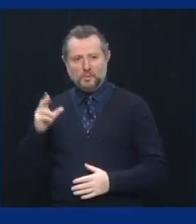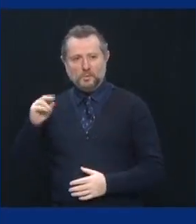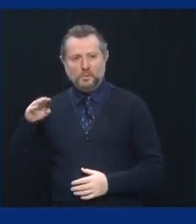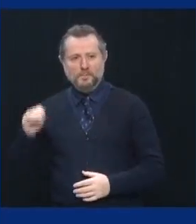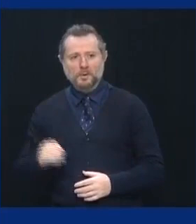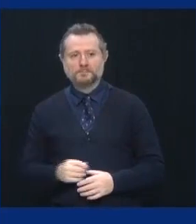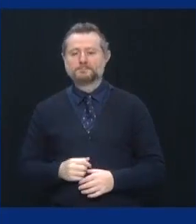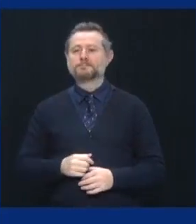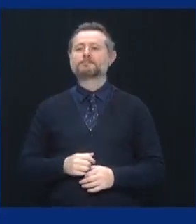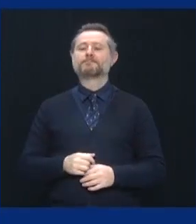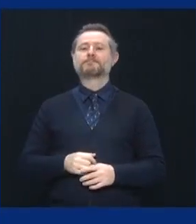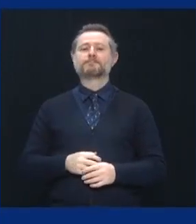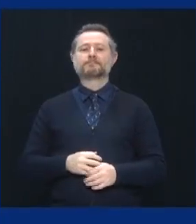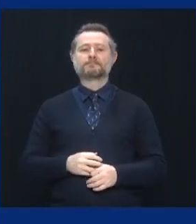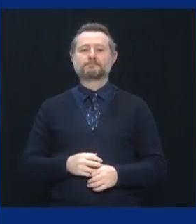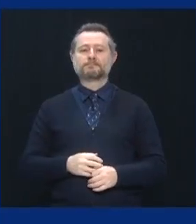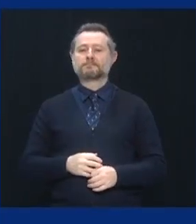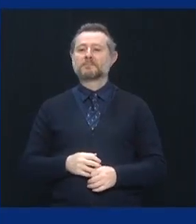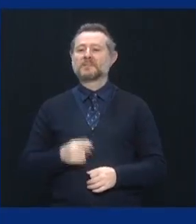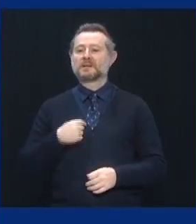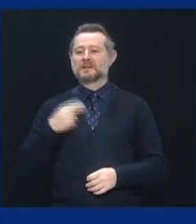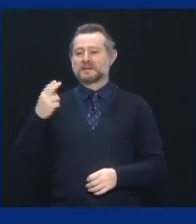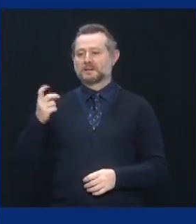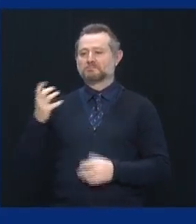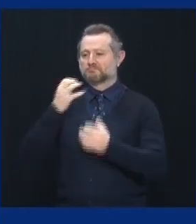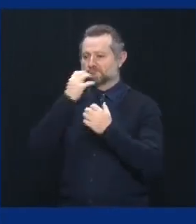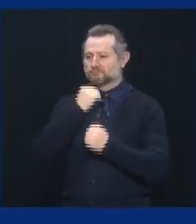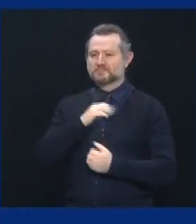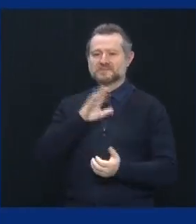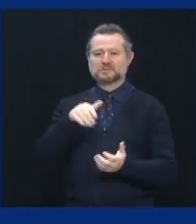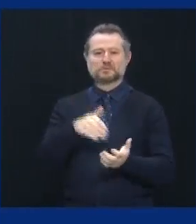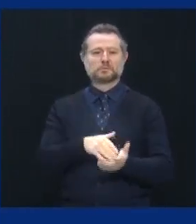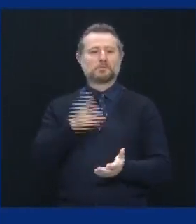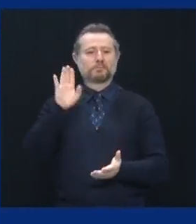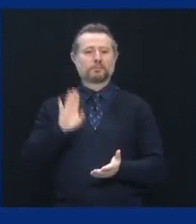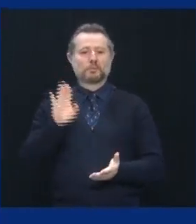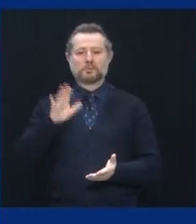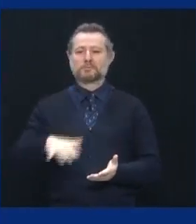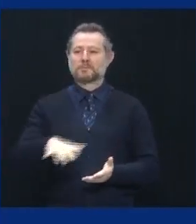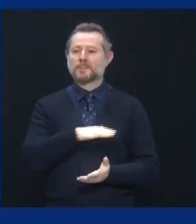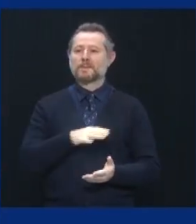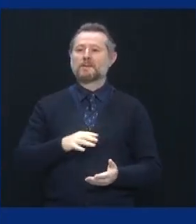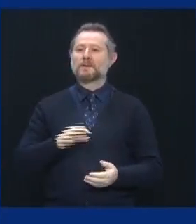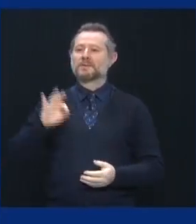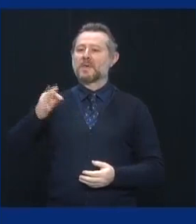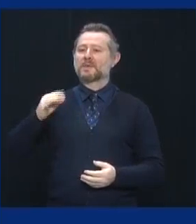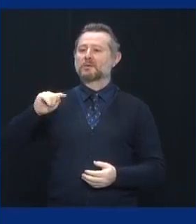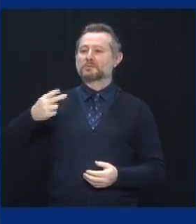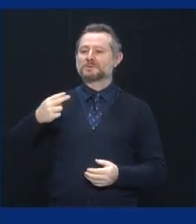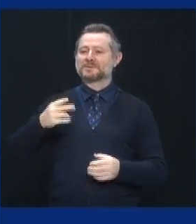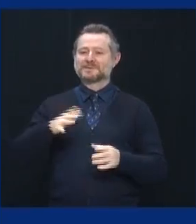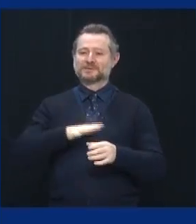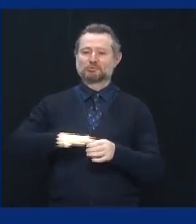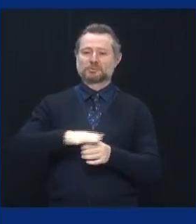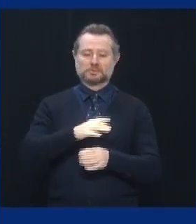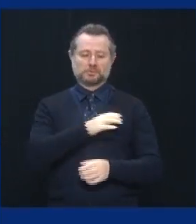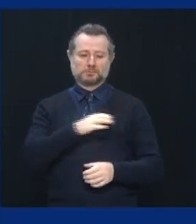PRIVILEGE TO BE HERE TODAY. I WANT TO THANK, OF COURSE, COME NOR CUOMO FOR NOT FORGETTING